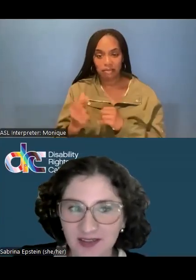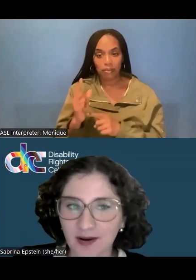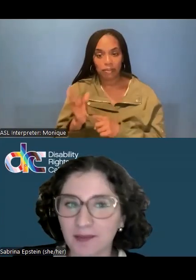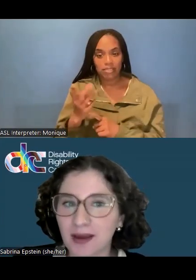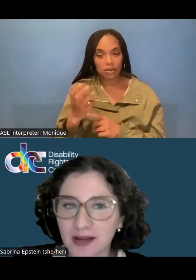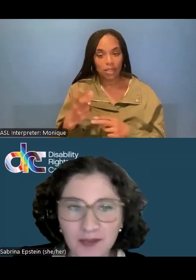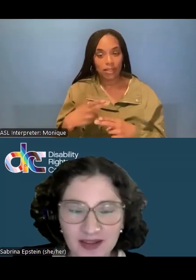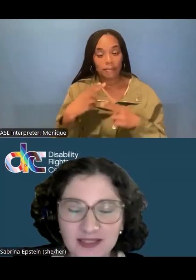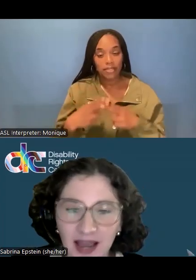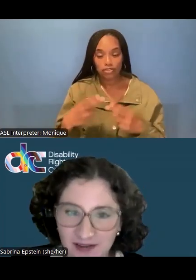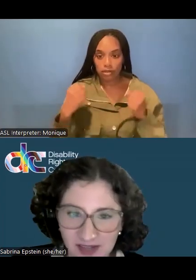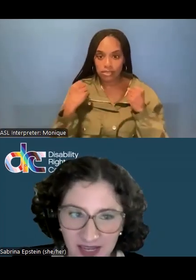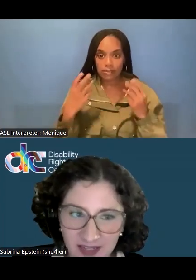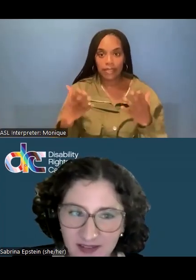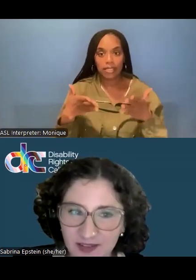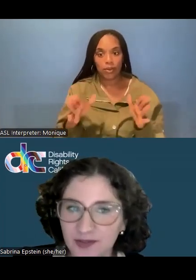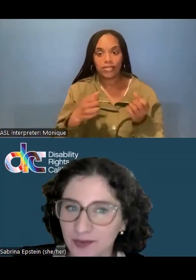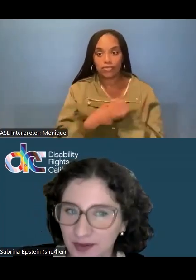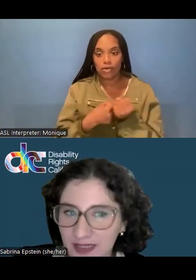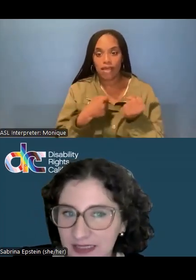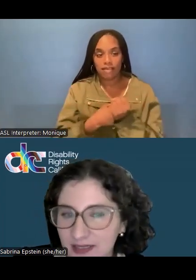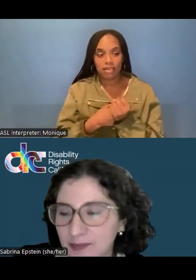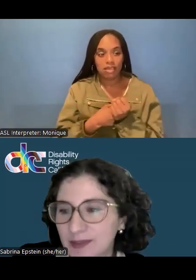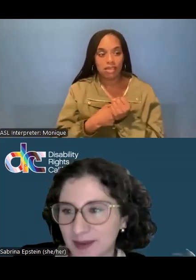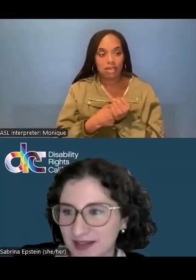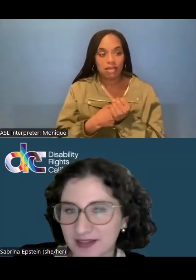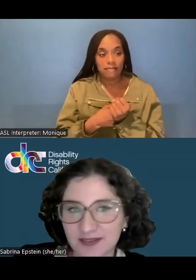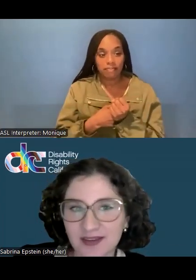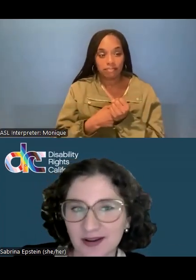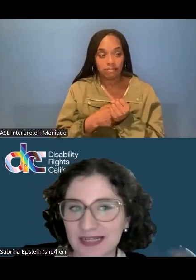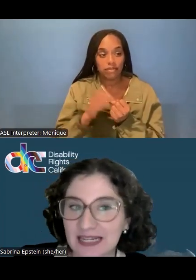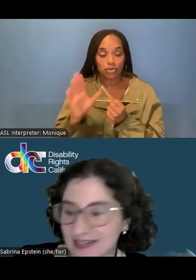there are many ways to advocate your stories, and perspectives are needed